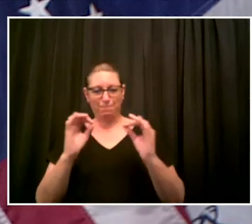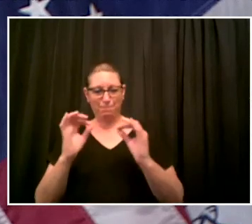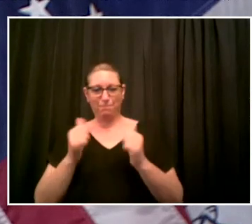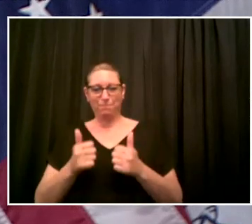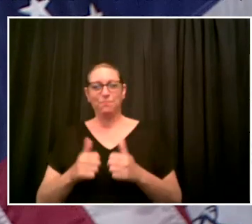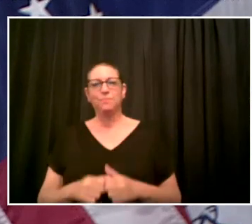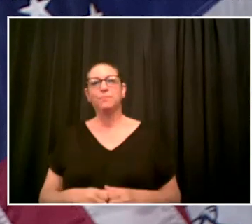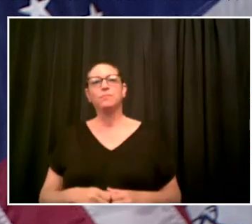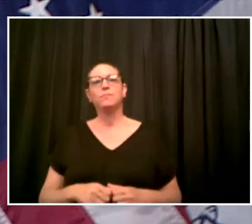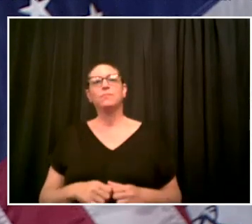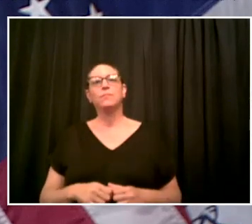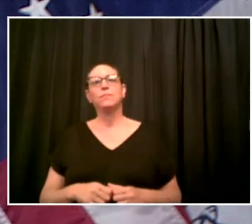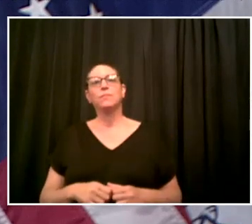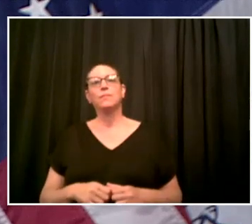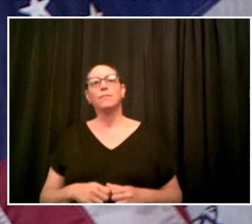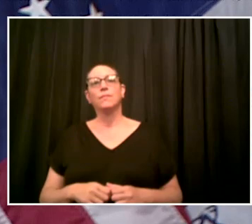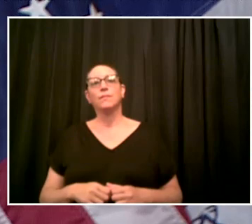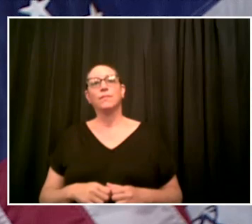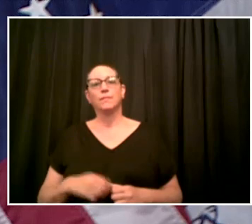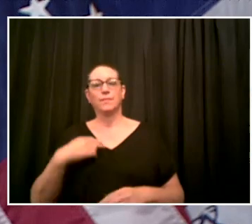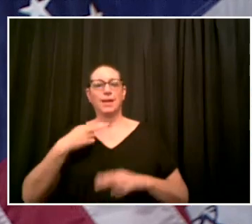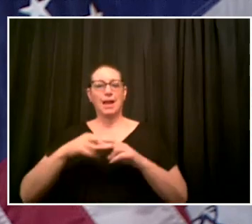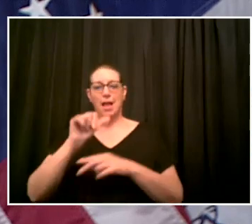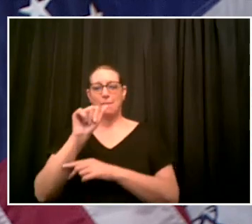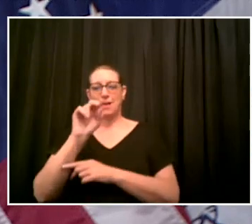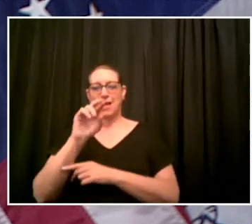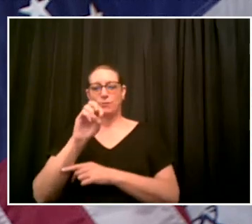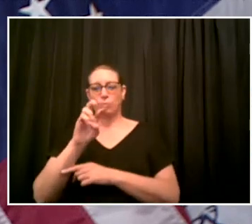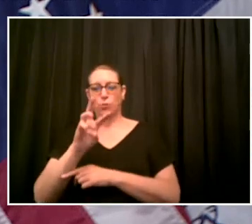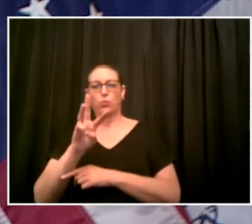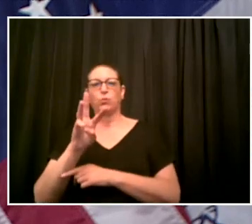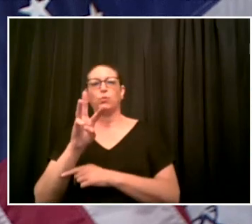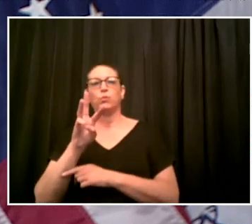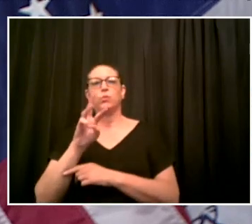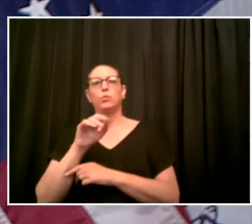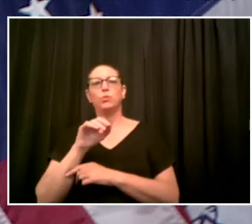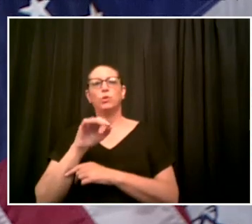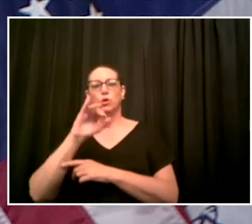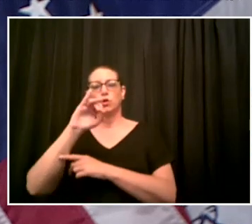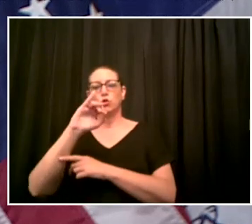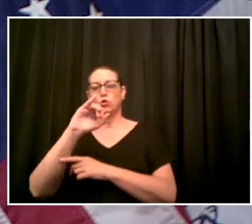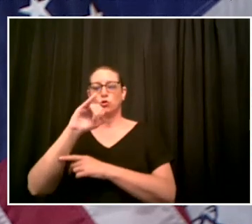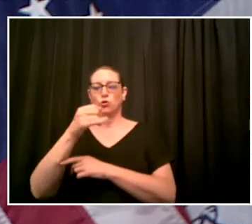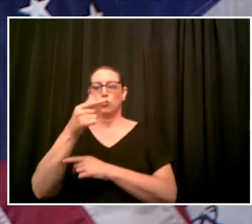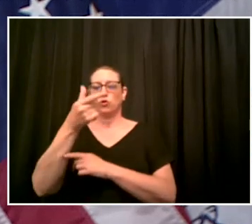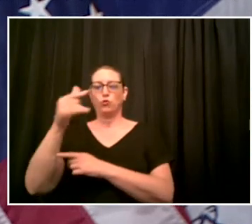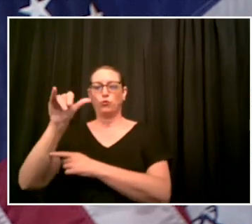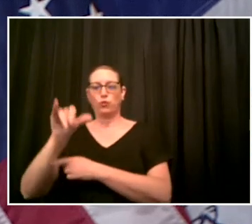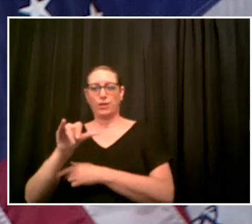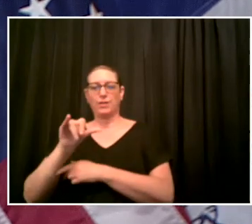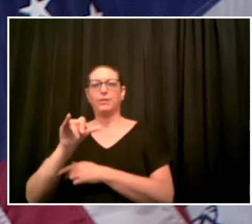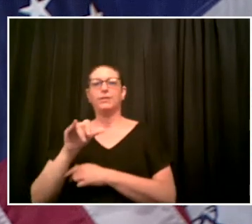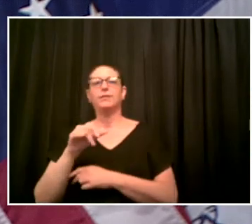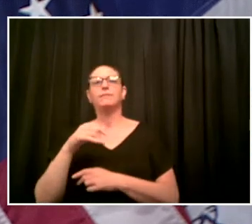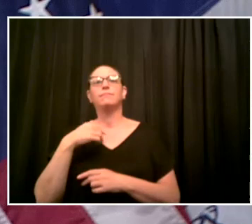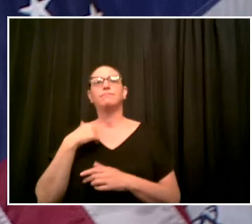>YE> S . WONDERFUL. YES. I'M THE EXECUTIVE7 DIRECTOR OF THE NEW YORK CITY HOSPITAL ALLIANCE. WE REPRT